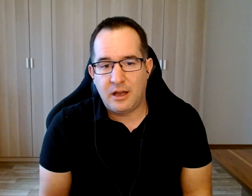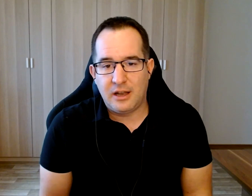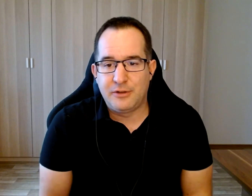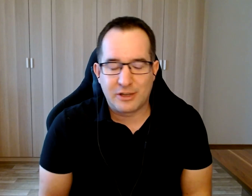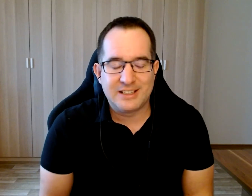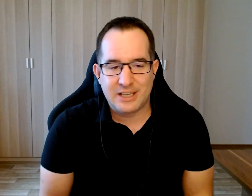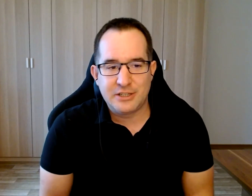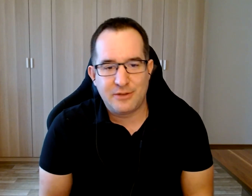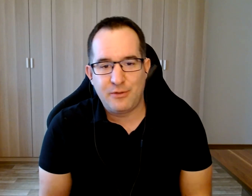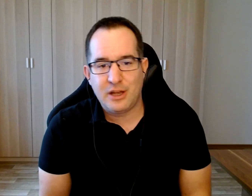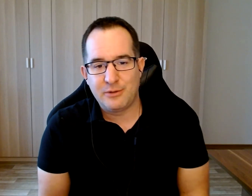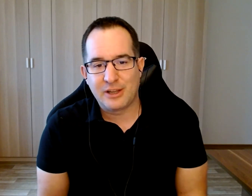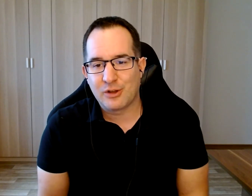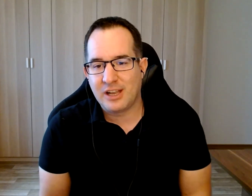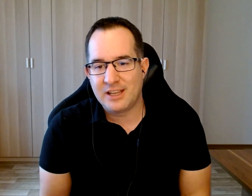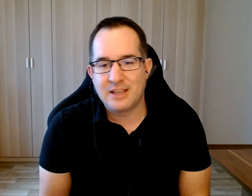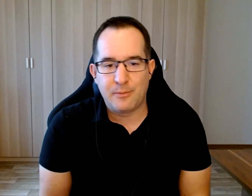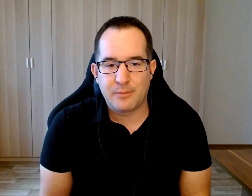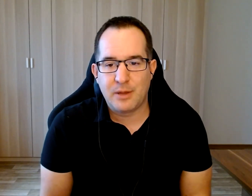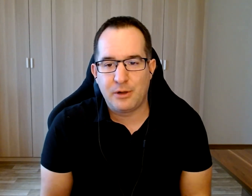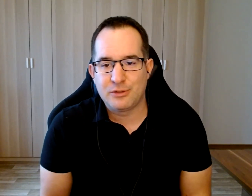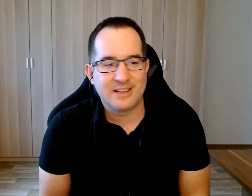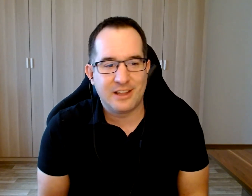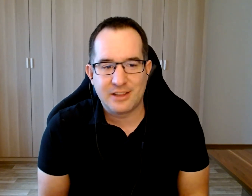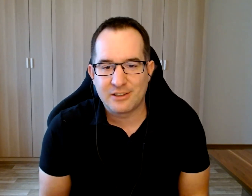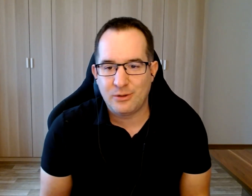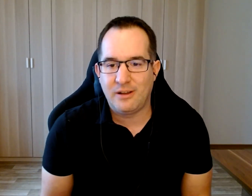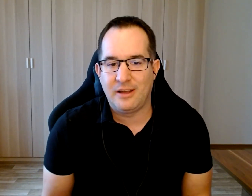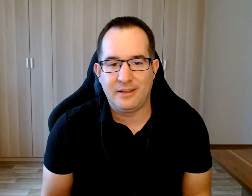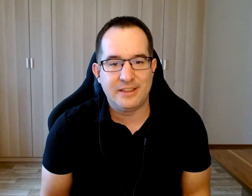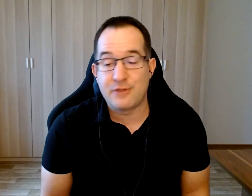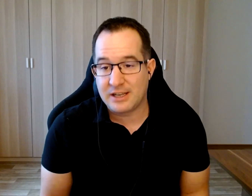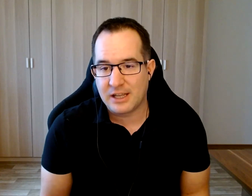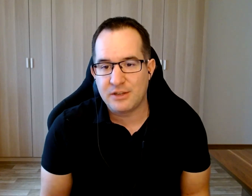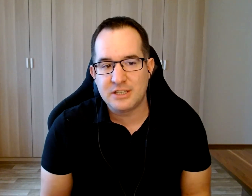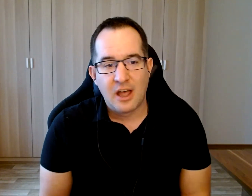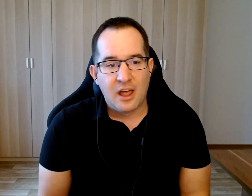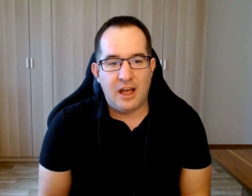I love localization — that's why we are doing Localazy. Helping people to translate things to different languages.